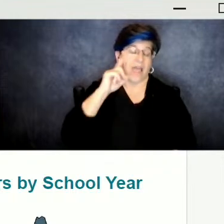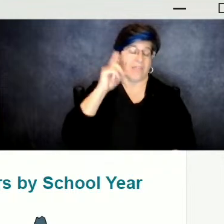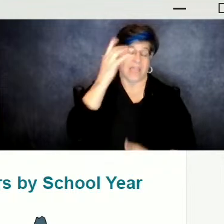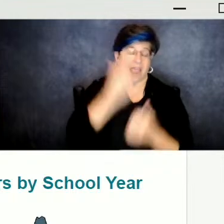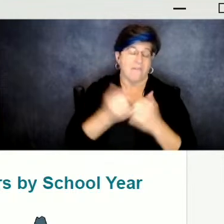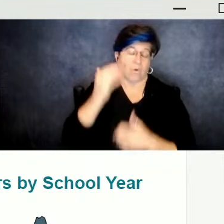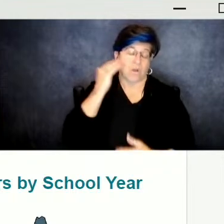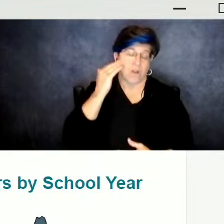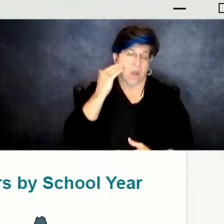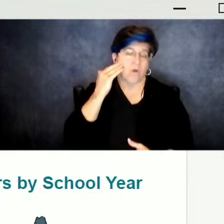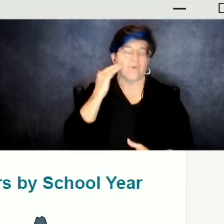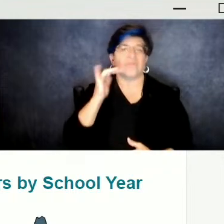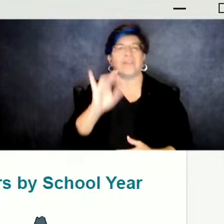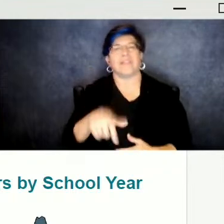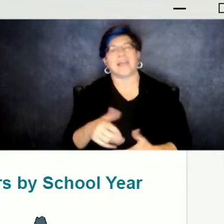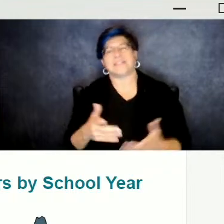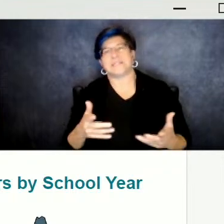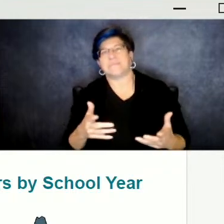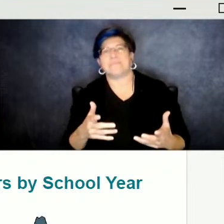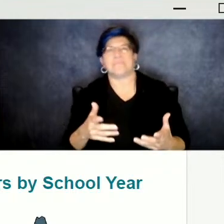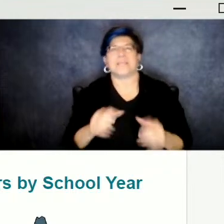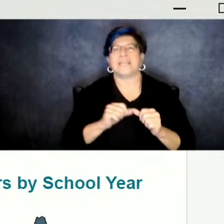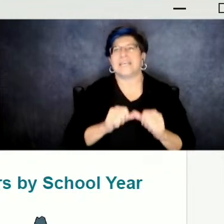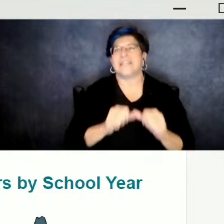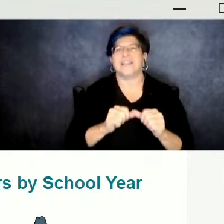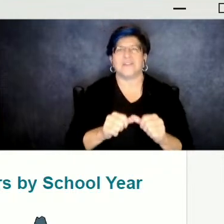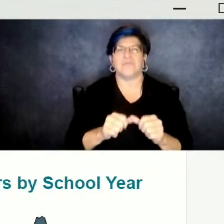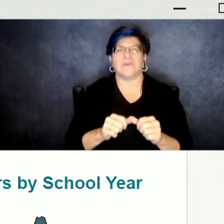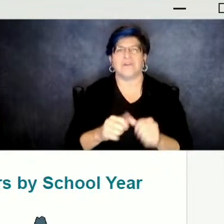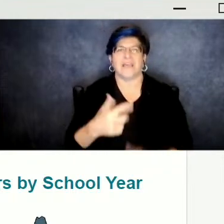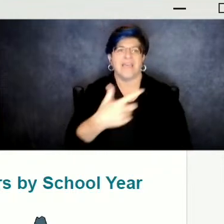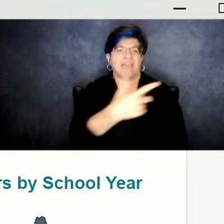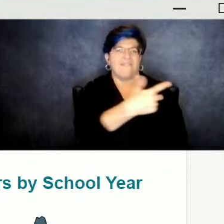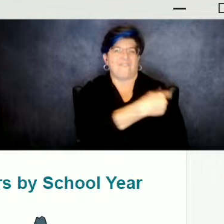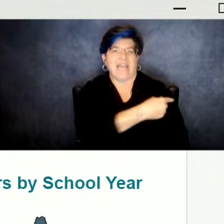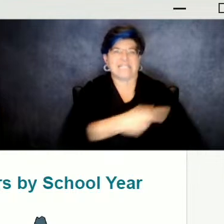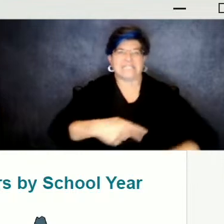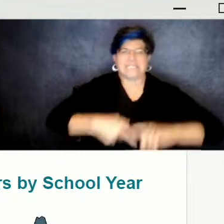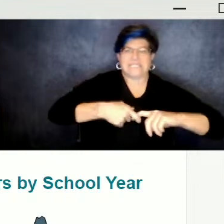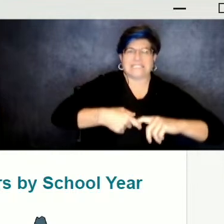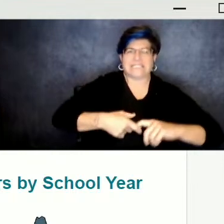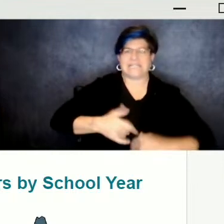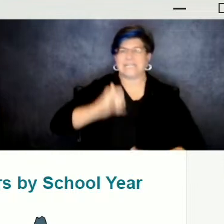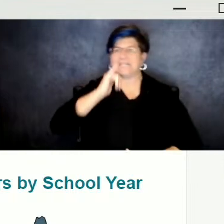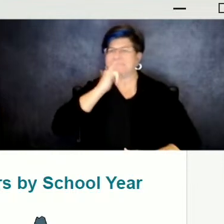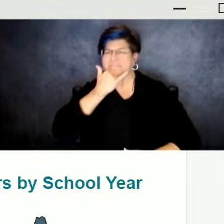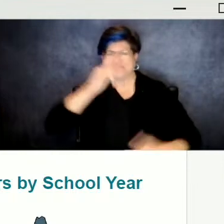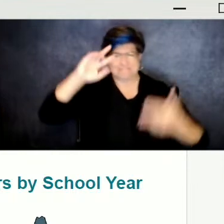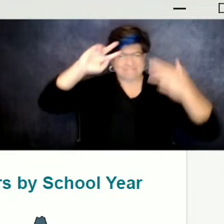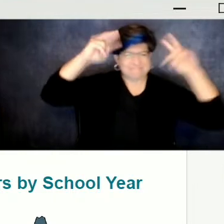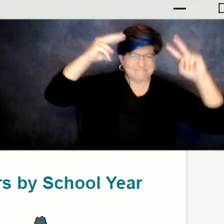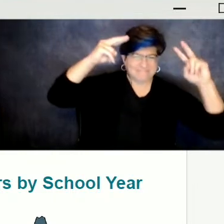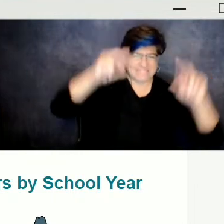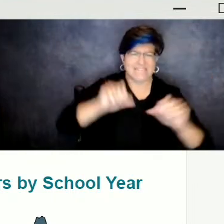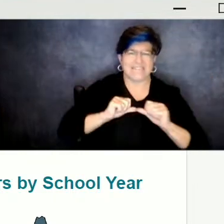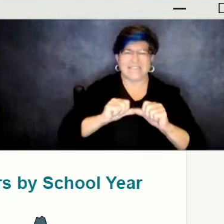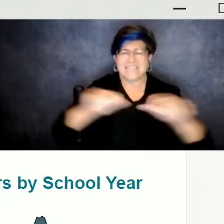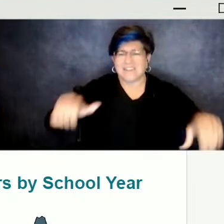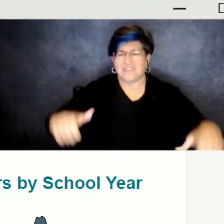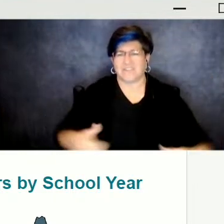THERE'S TWO REASONS WHY IT'S DECLINING. THE FIRST ONE OF COURSE I THINK EVERYONE'S AWARE OF AND THAT IS